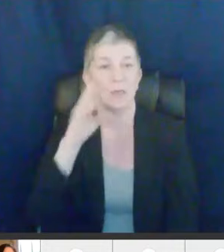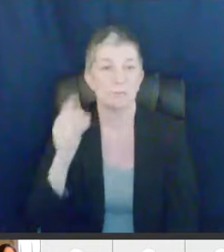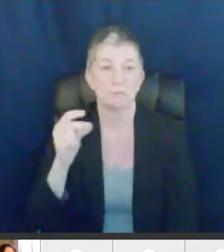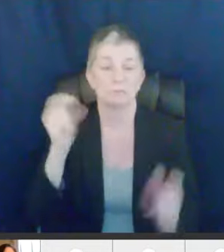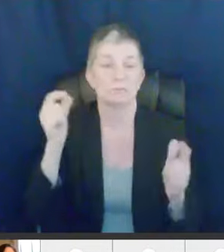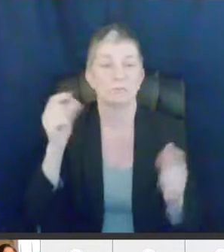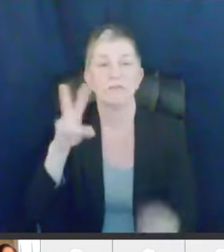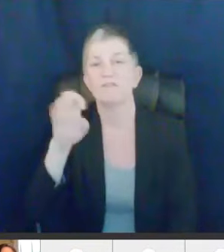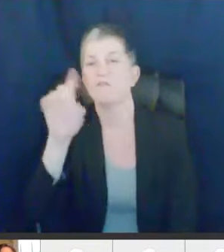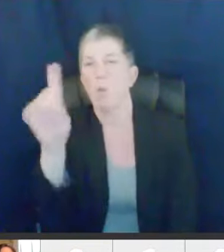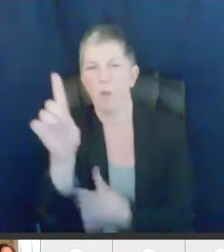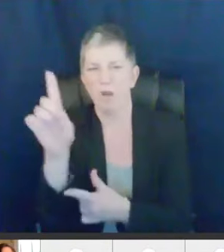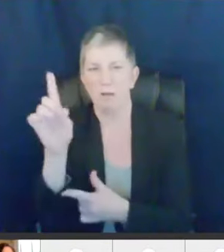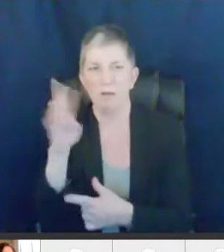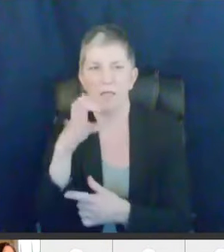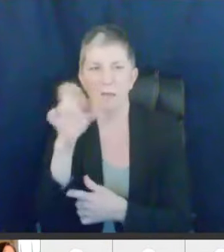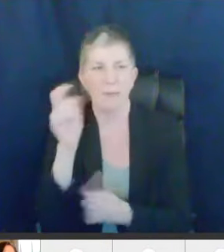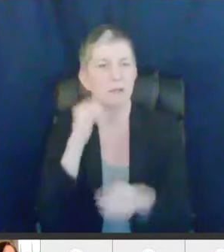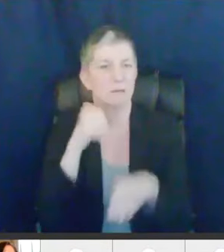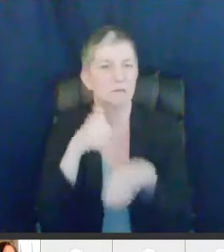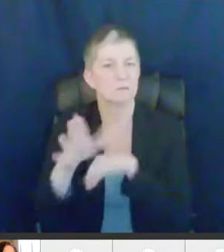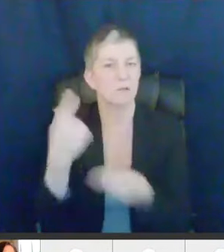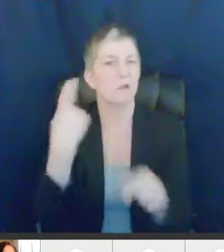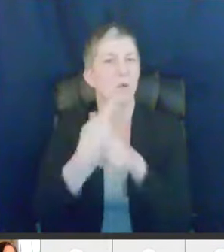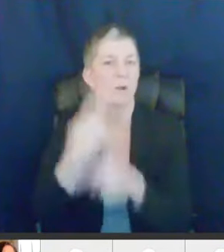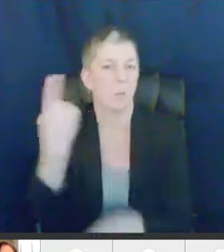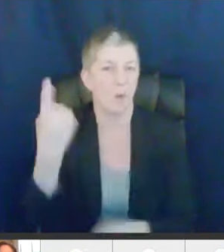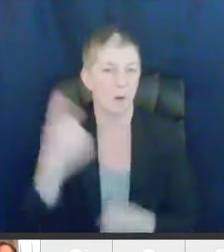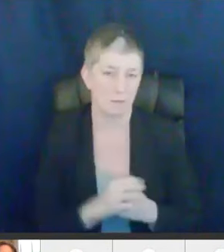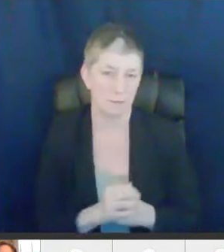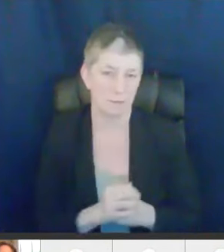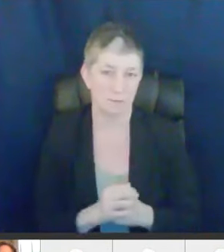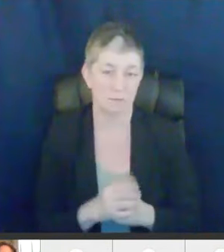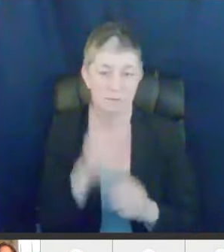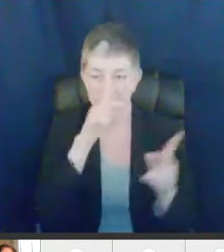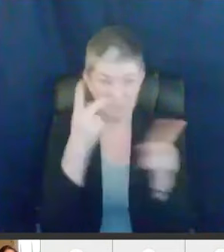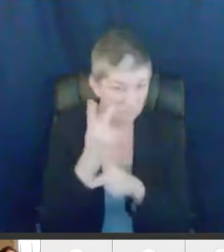and get you the correct one we are looking at how this happened and we are